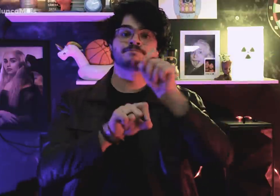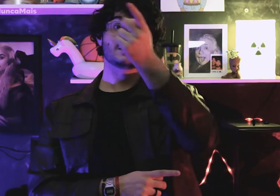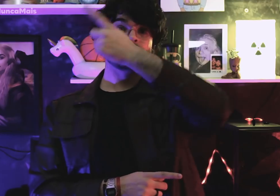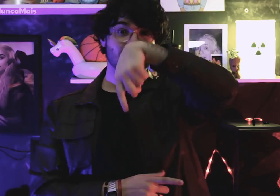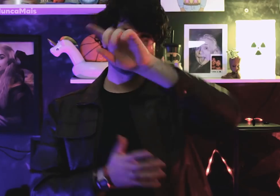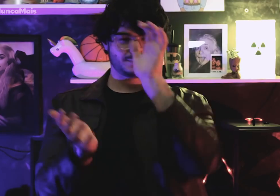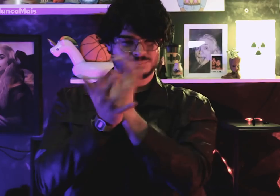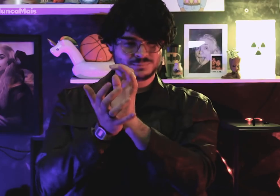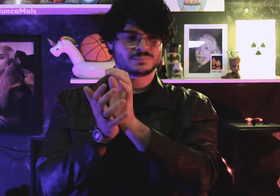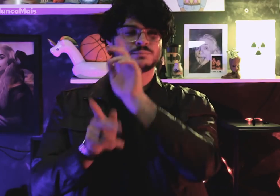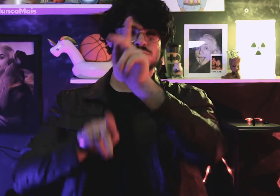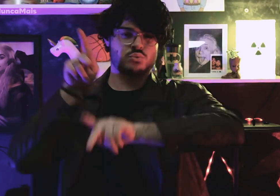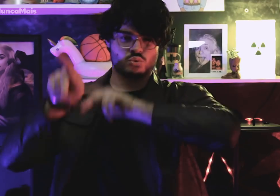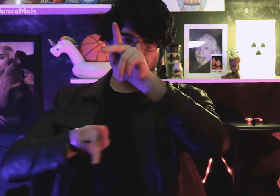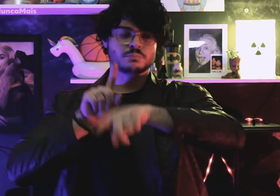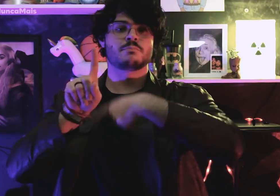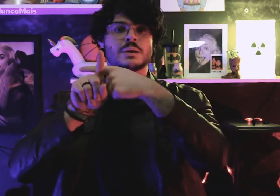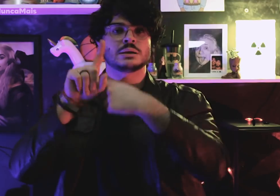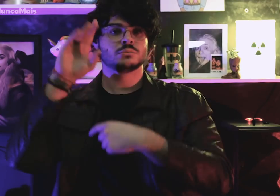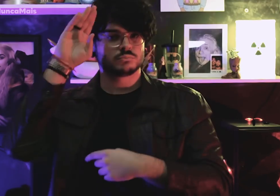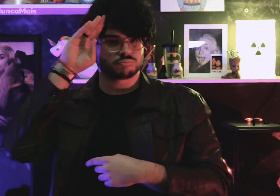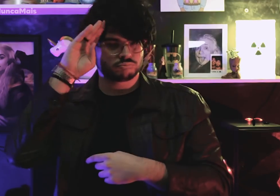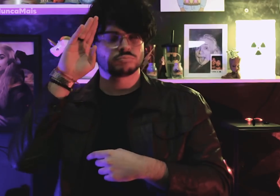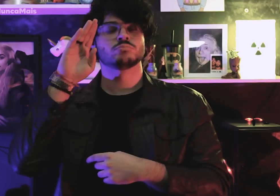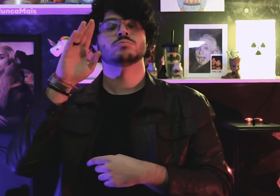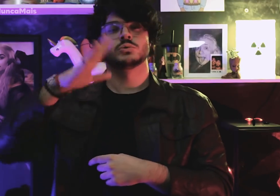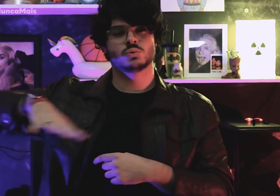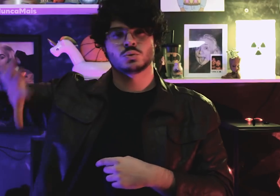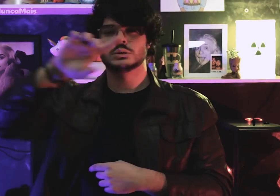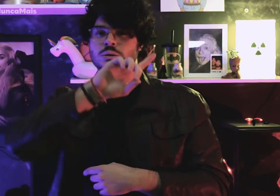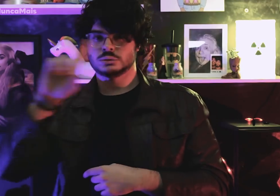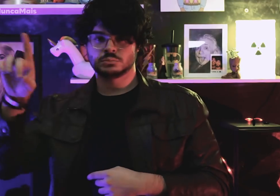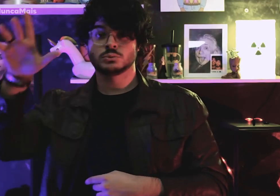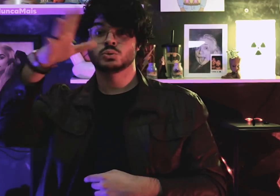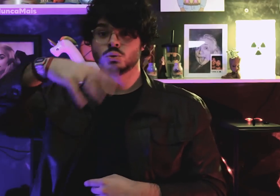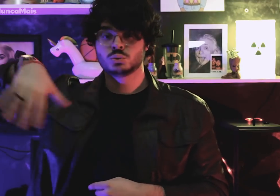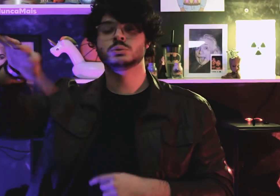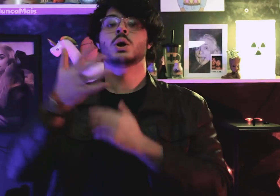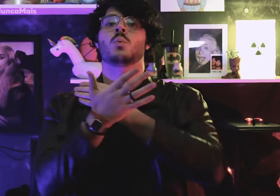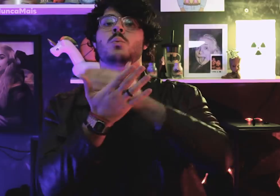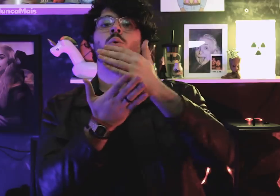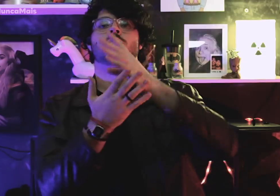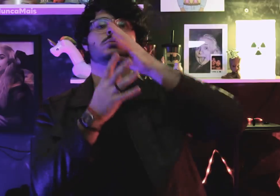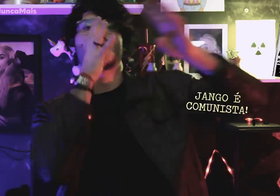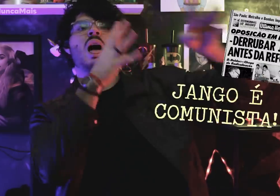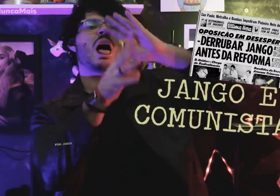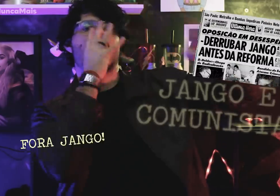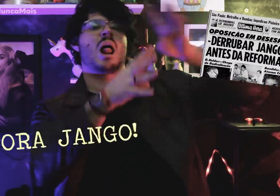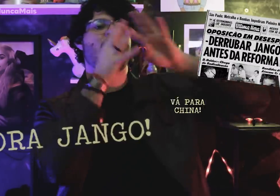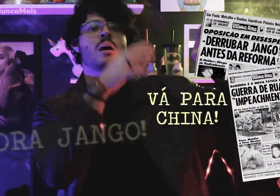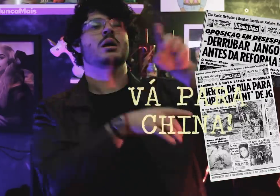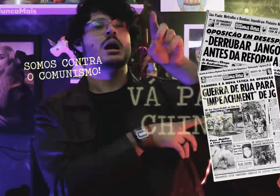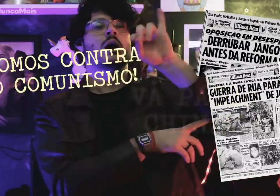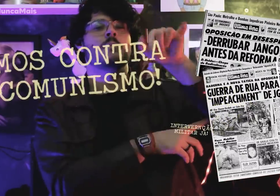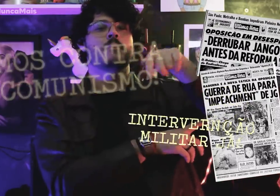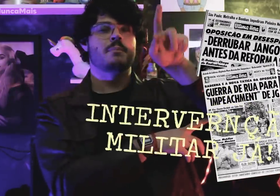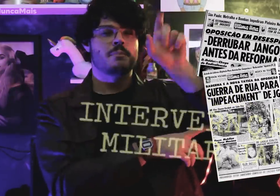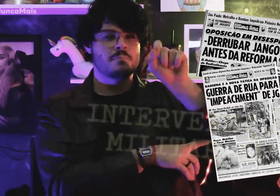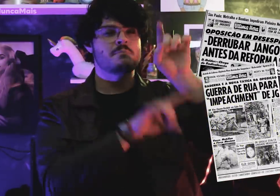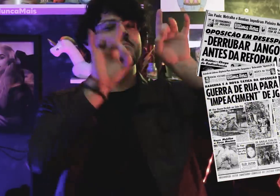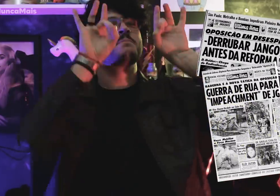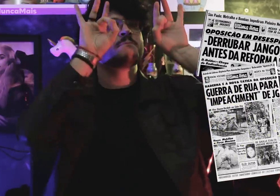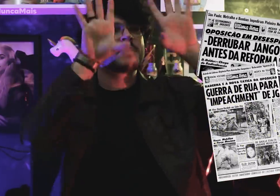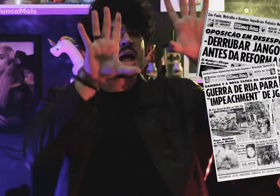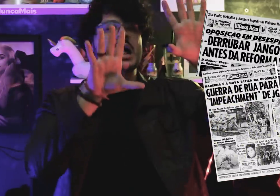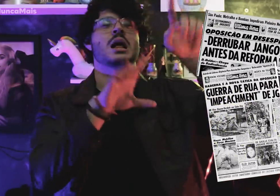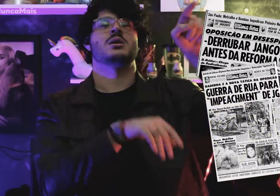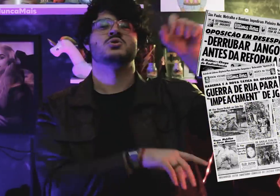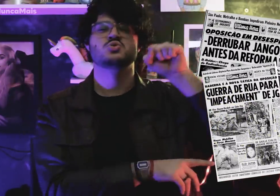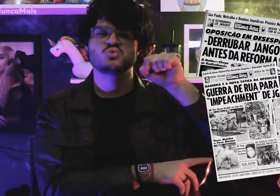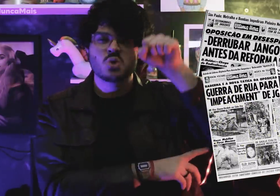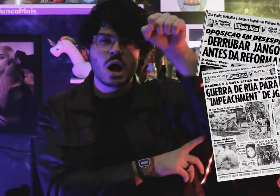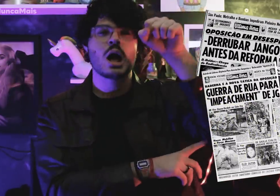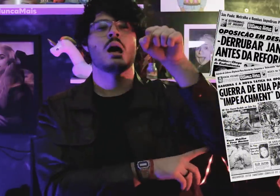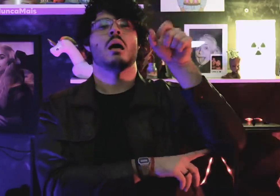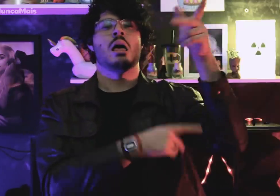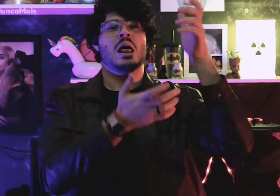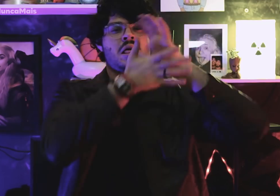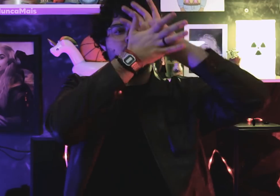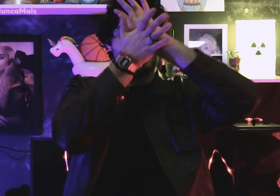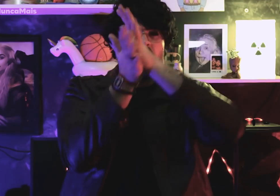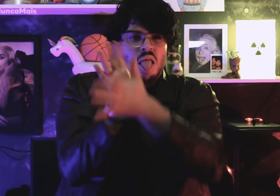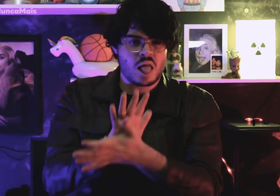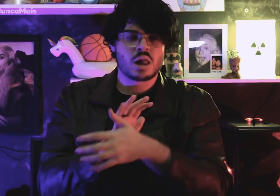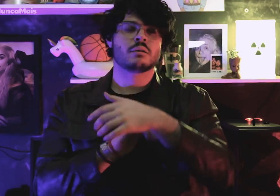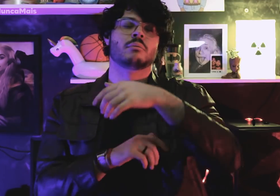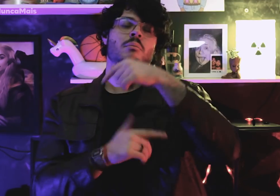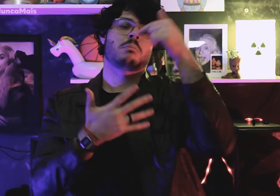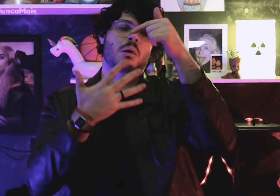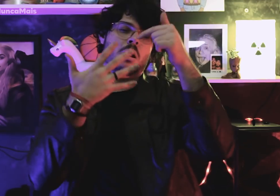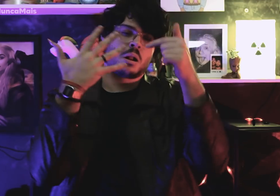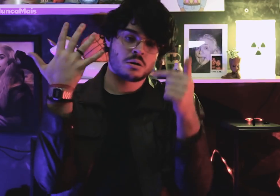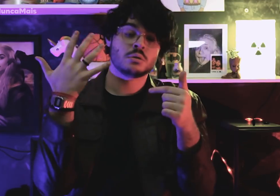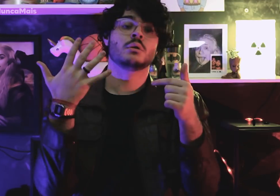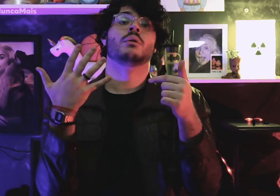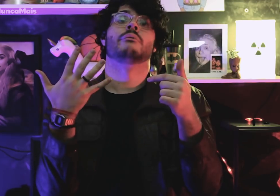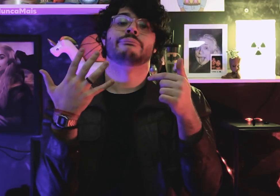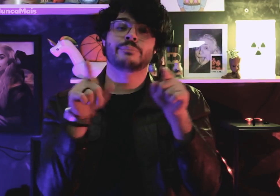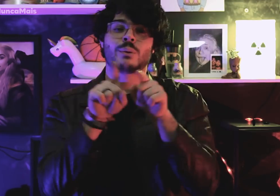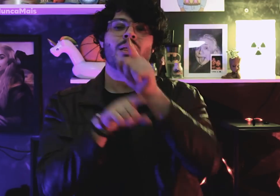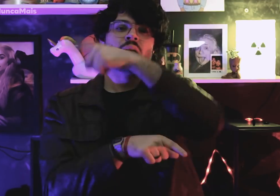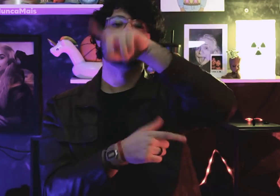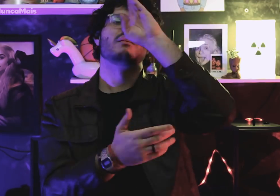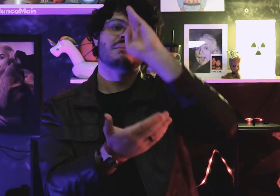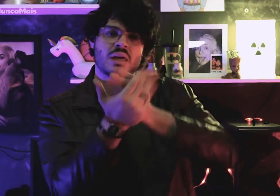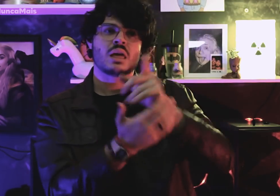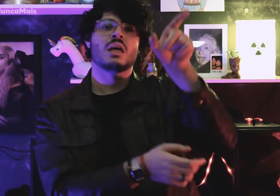He was accused of communist threat by civilians and right-wing military, who believed that